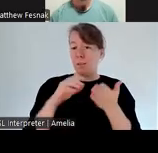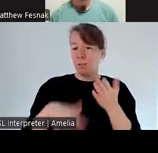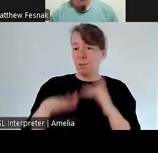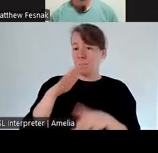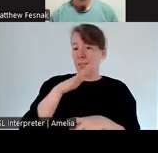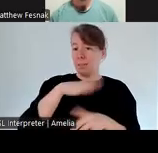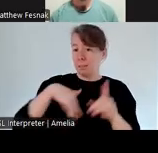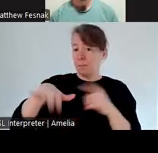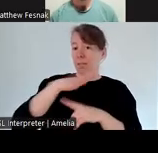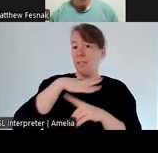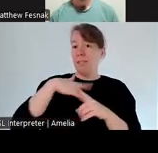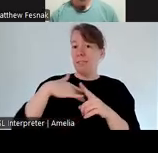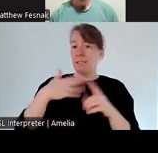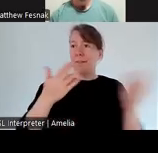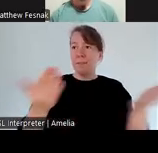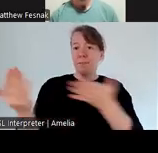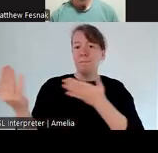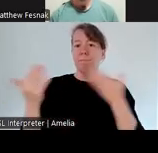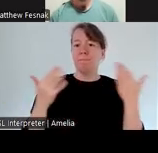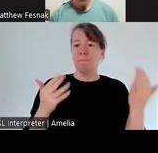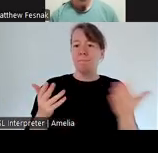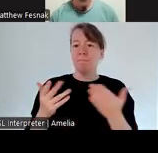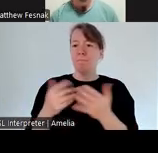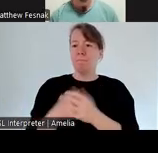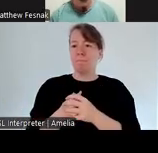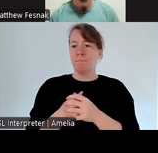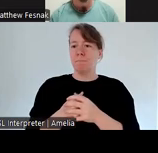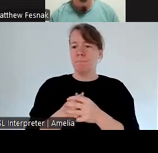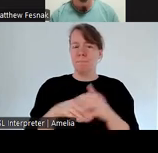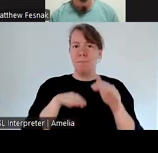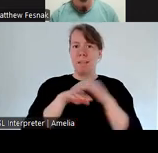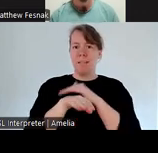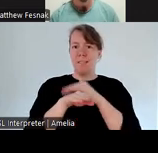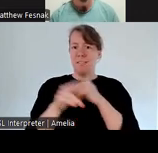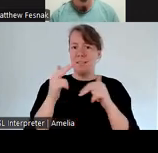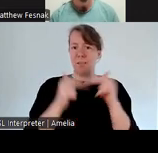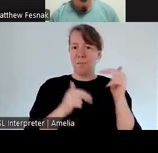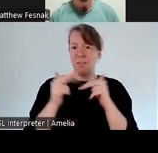Um, and so accessing the building, they put in, like, security gates